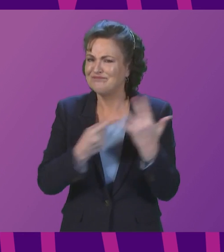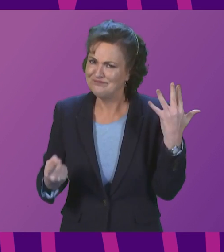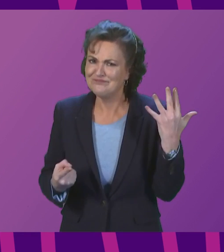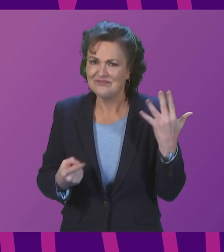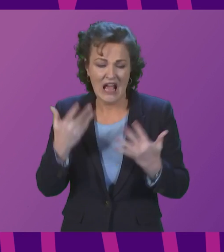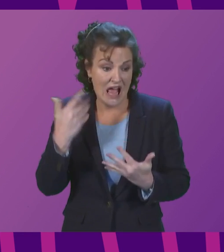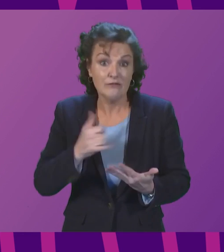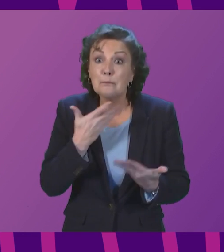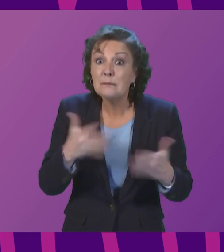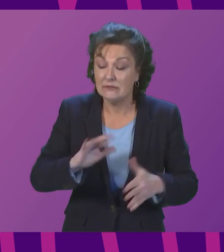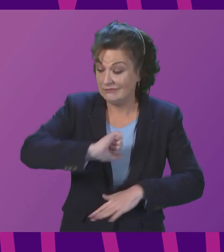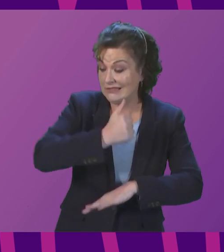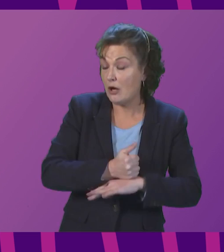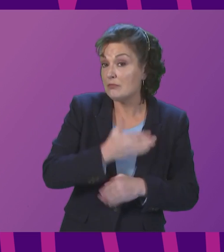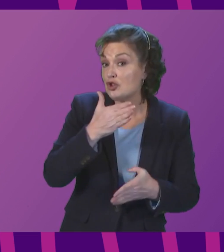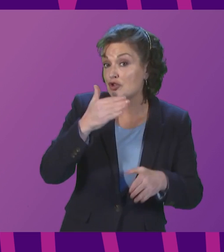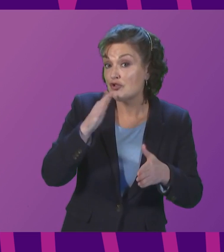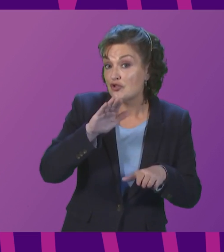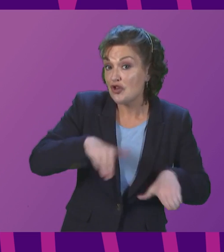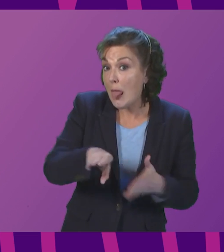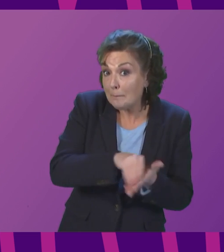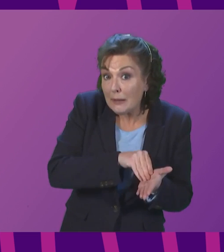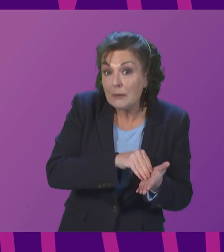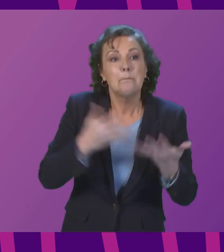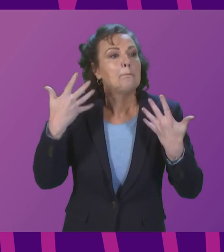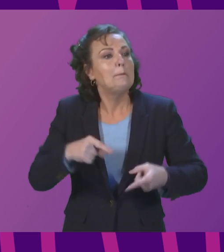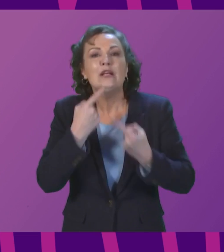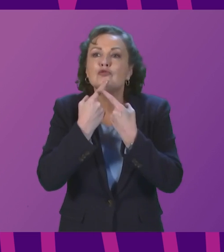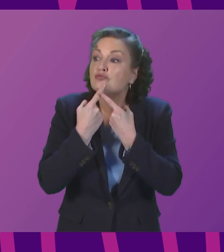We set up the Scottish child payment and recently announced plans to double it, and we have